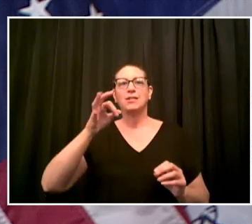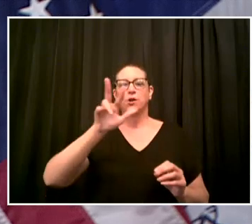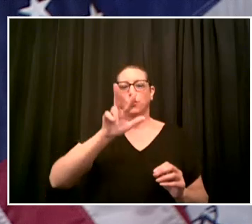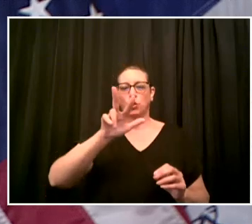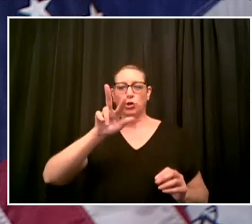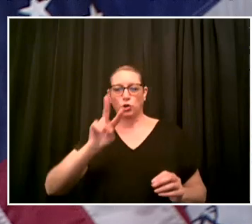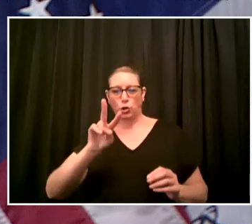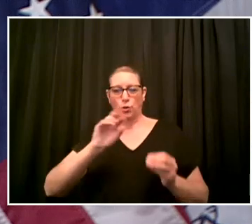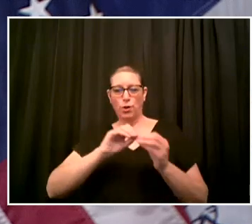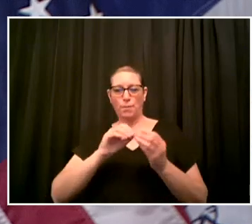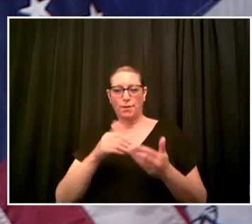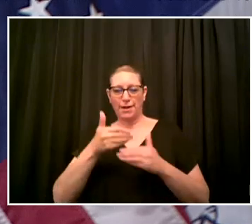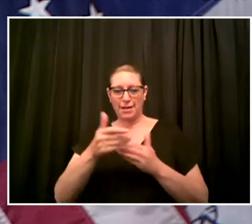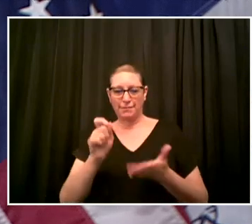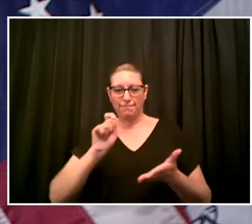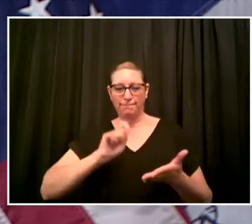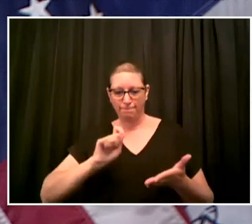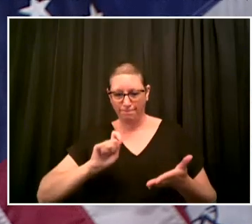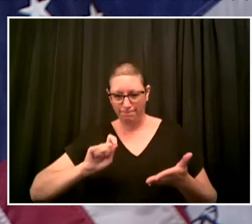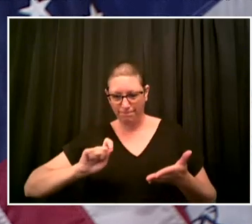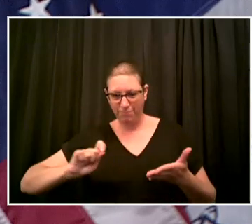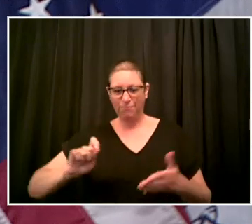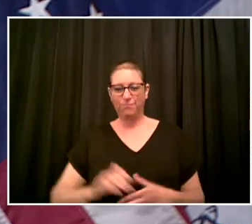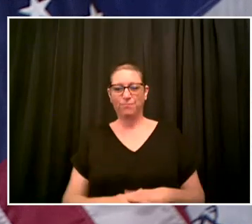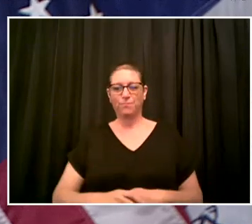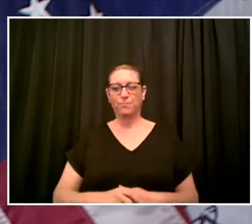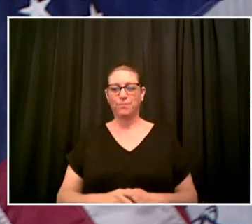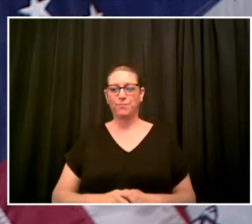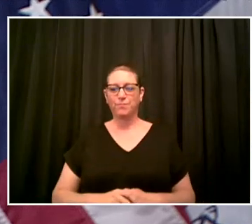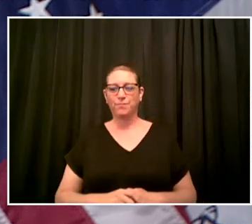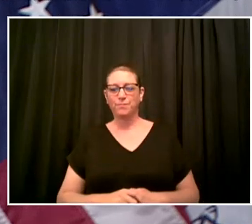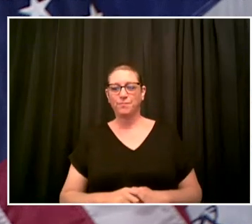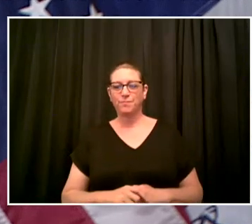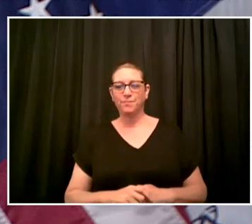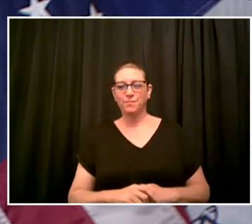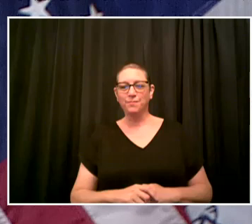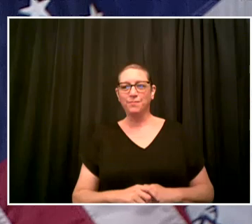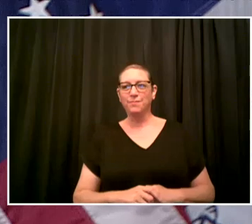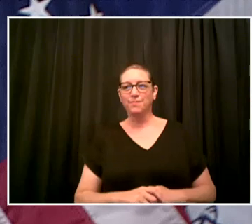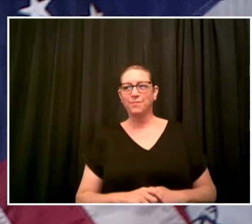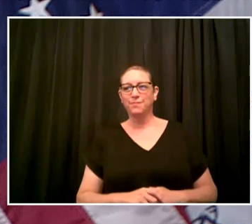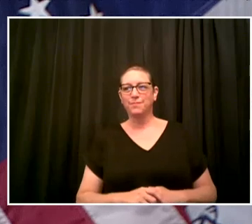COCIUNLME MERB